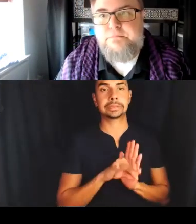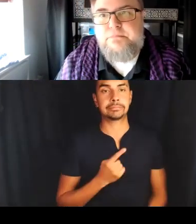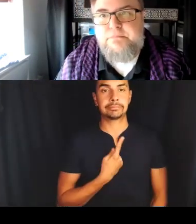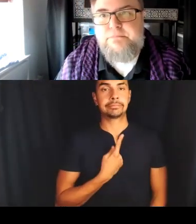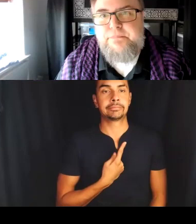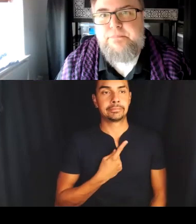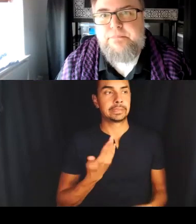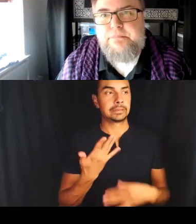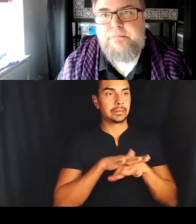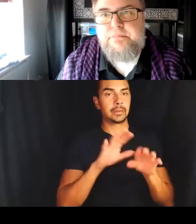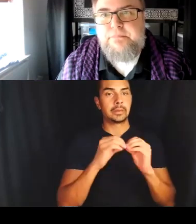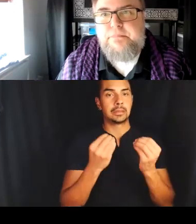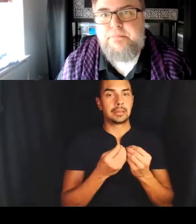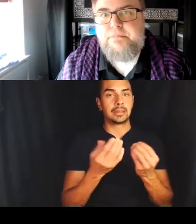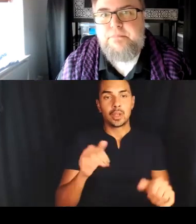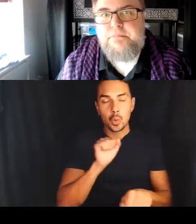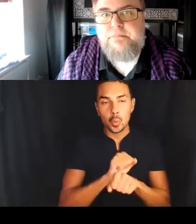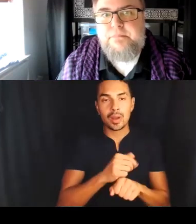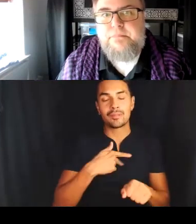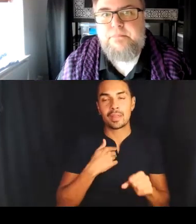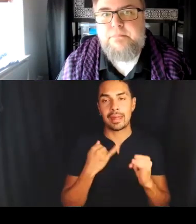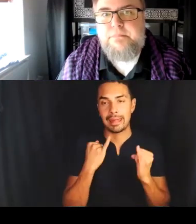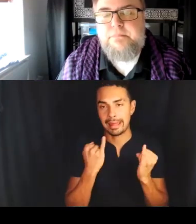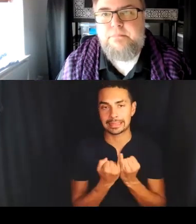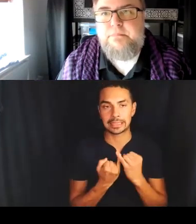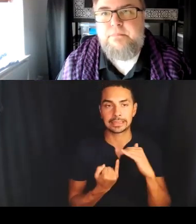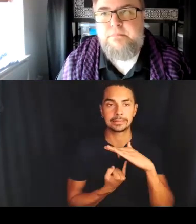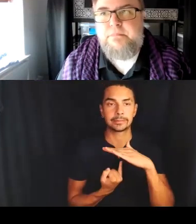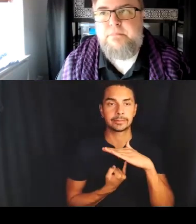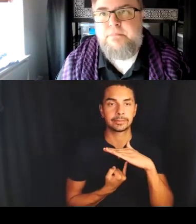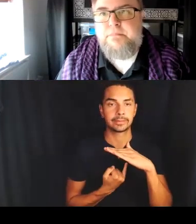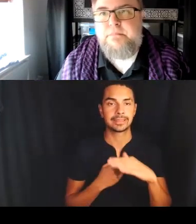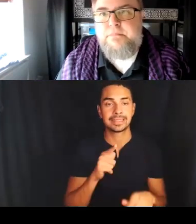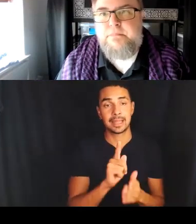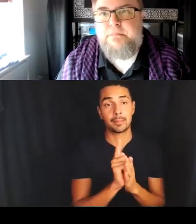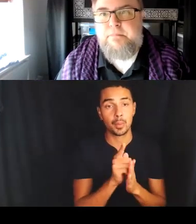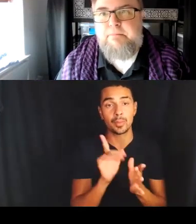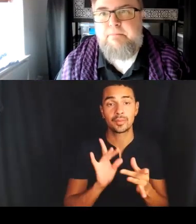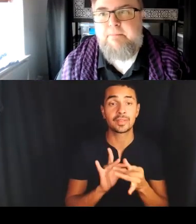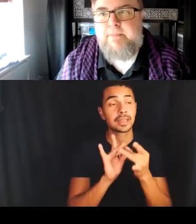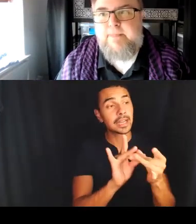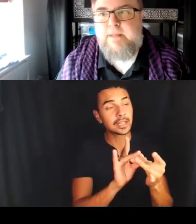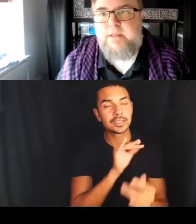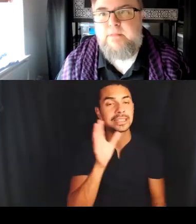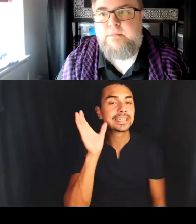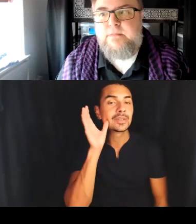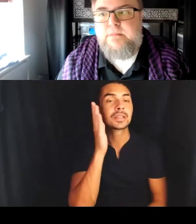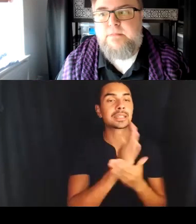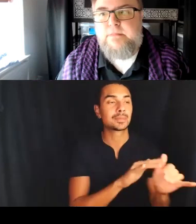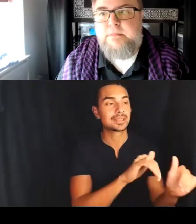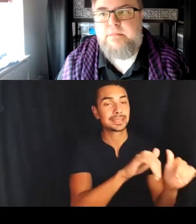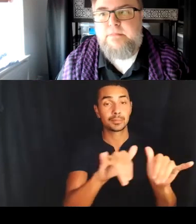So the work does feel pretty isolating at times. So this moment of connection and just hearing some similar experiences has been